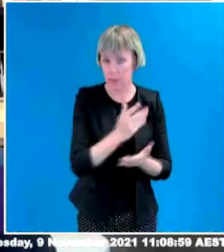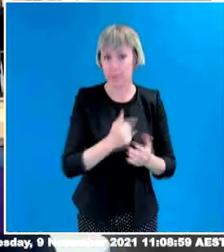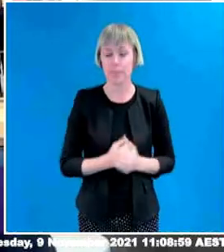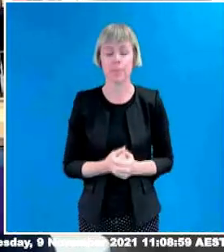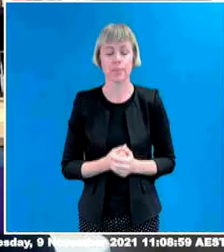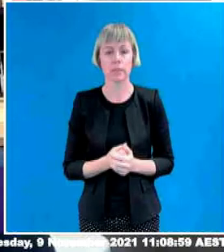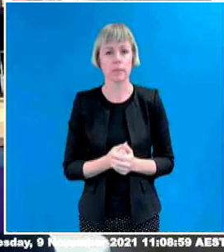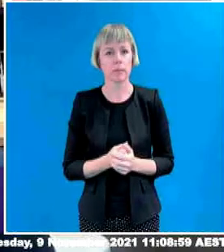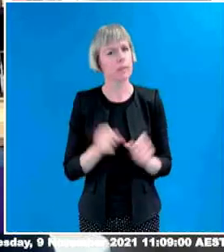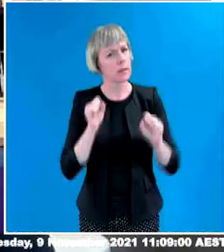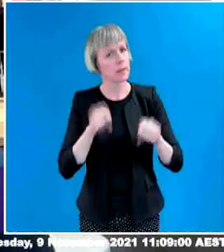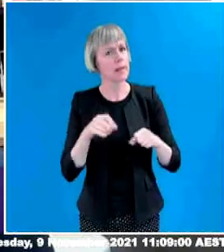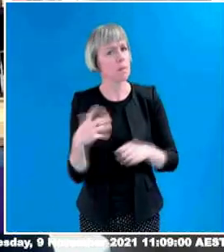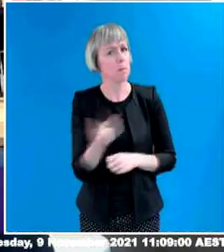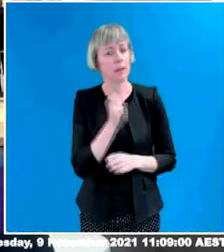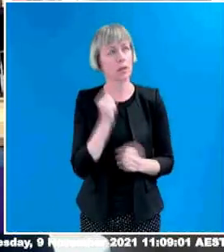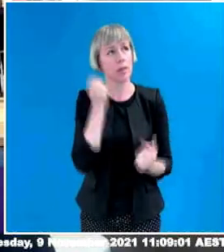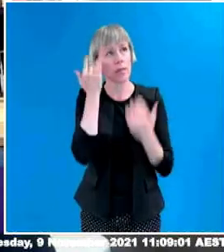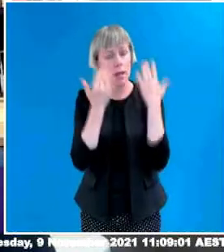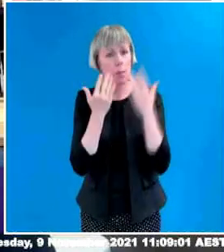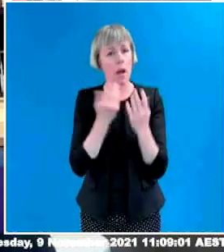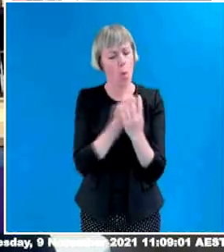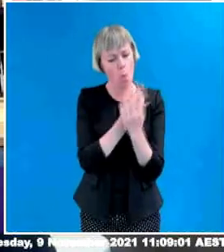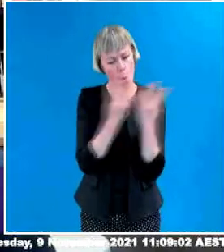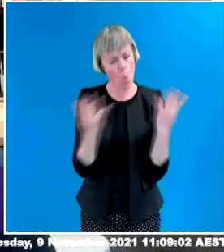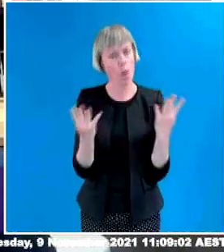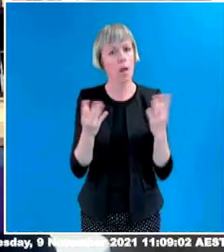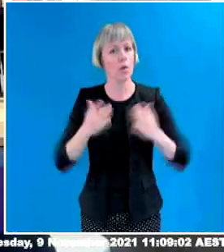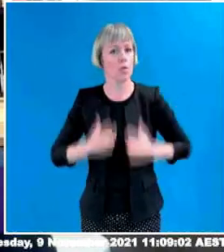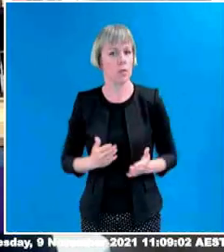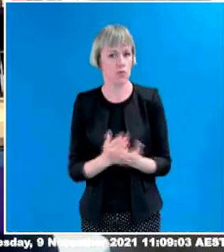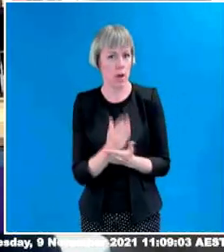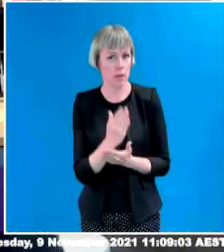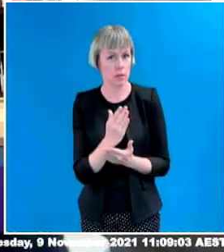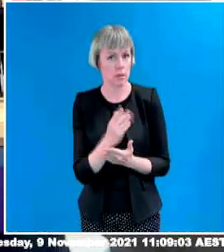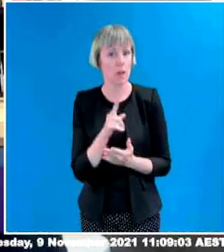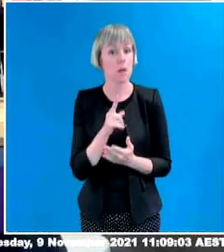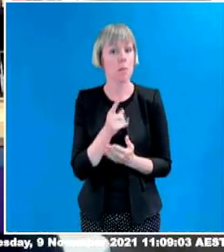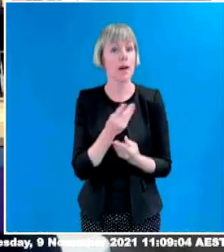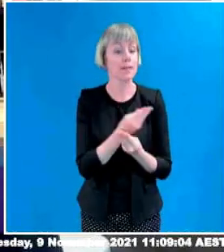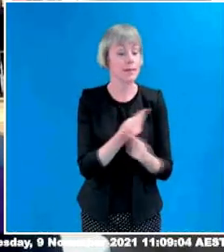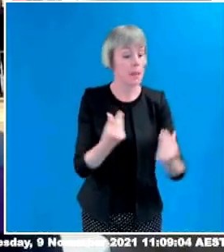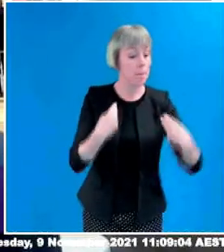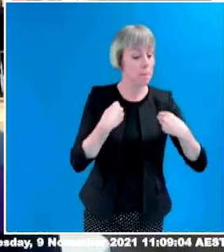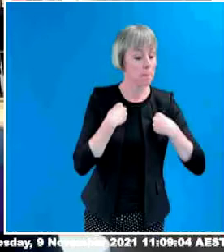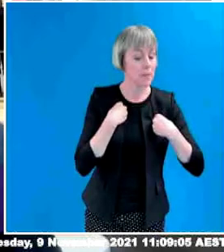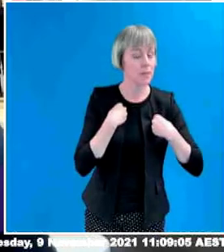of prioritising and understanding which rights are most relevant to the particular operations of a business.